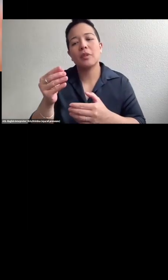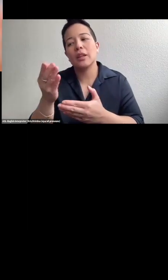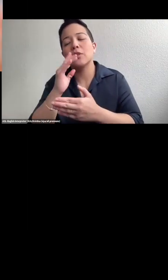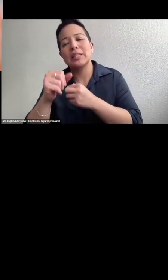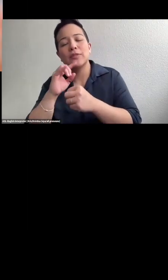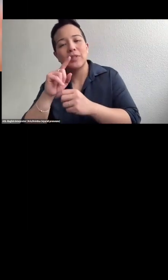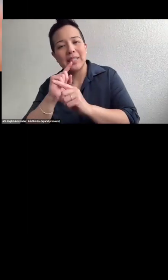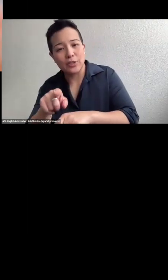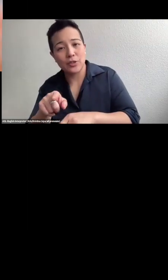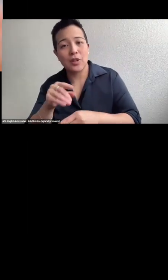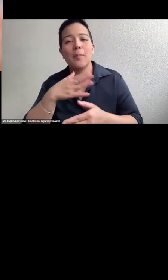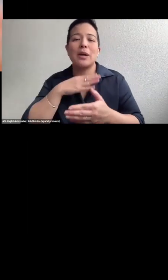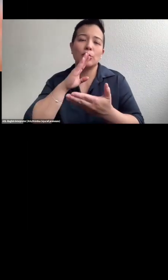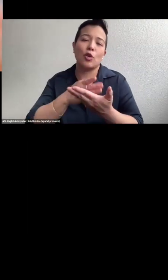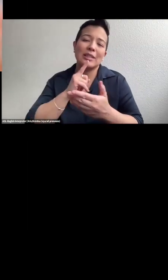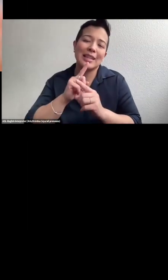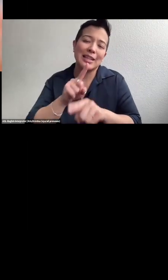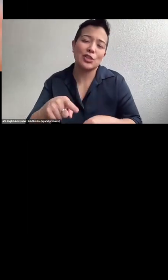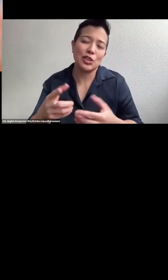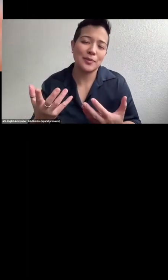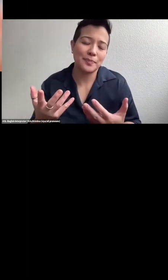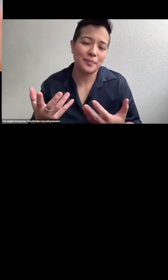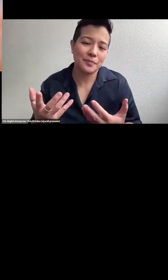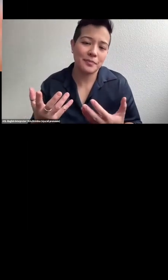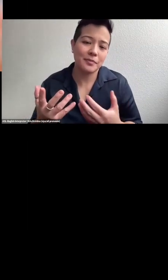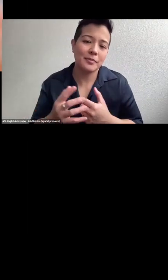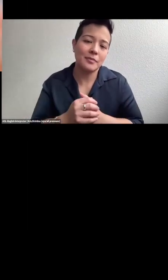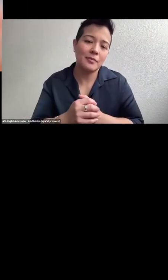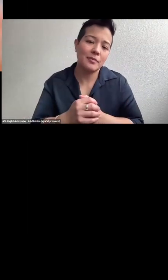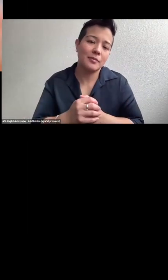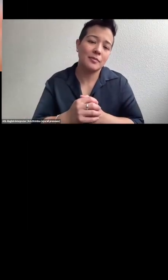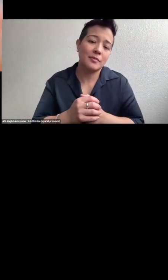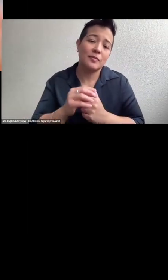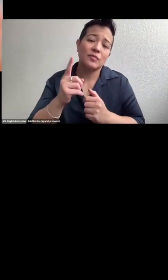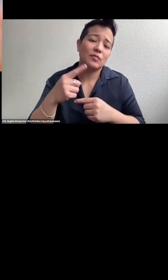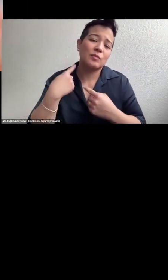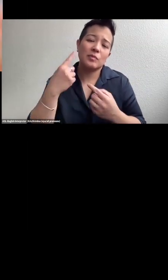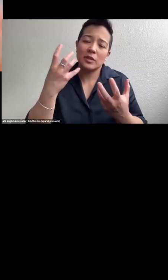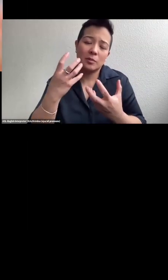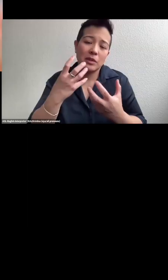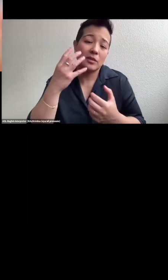It's just been an amazing experience. I look